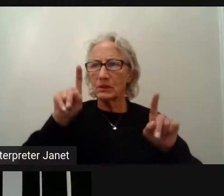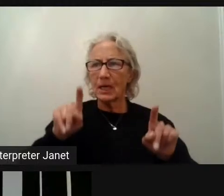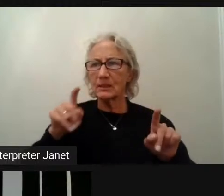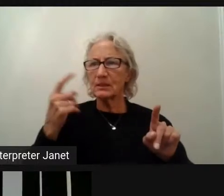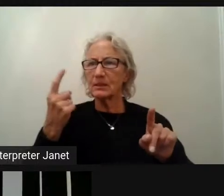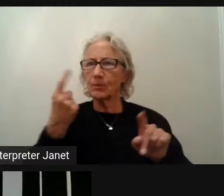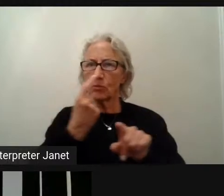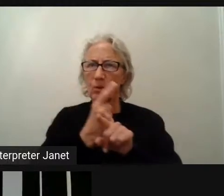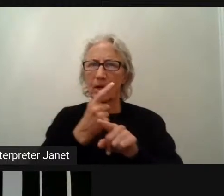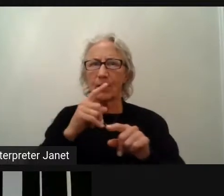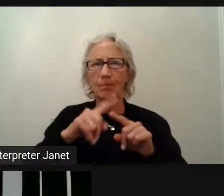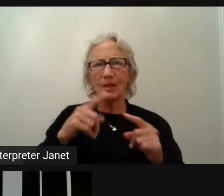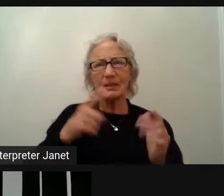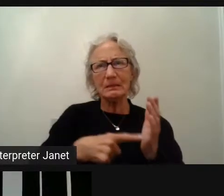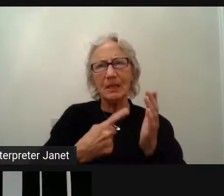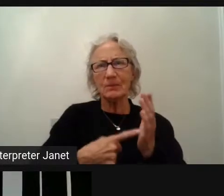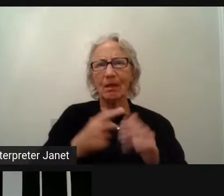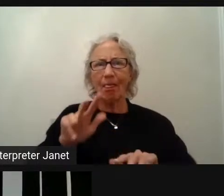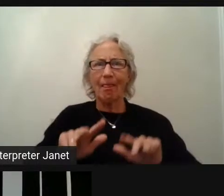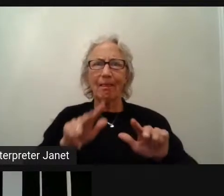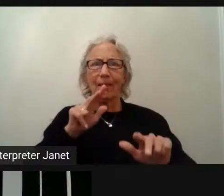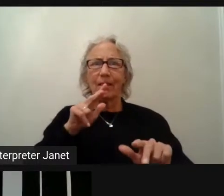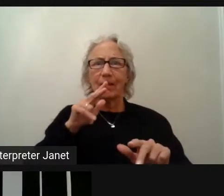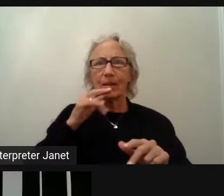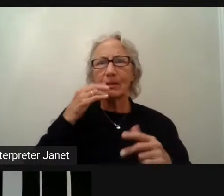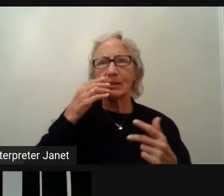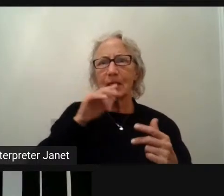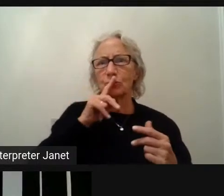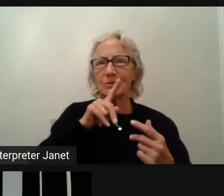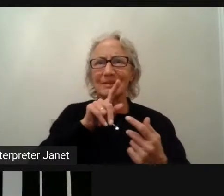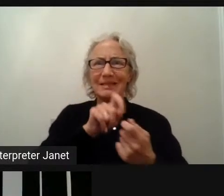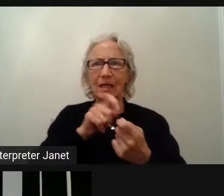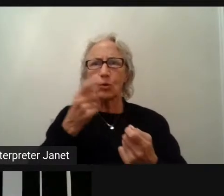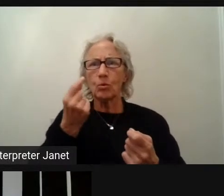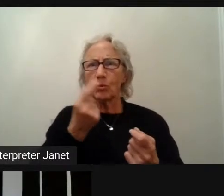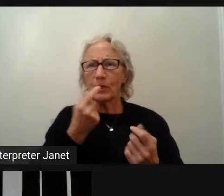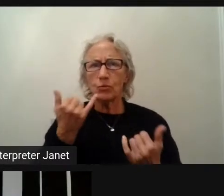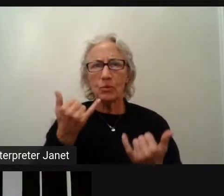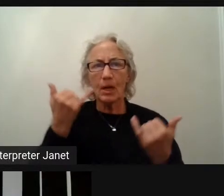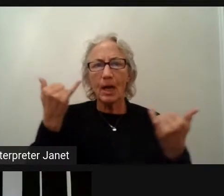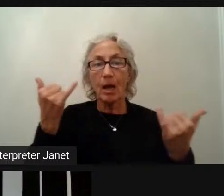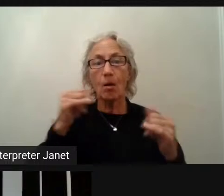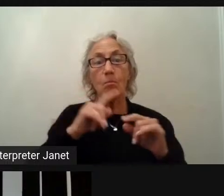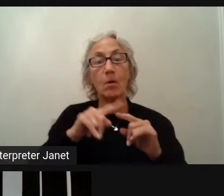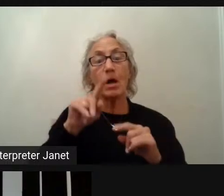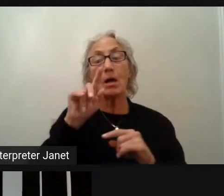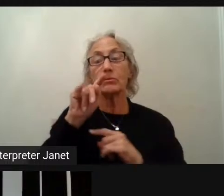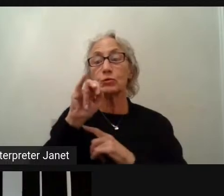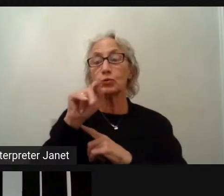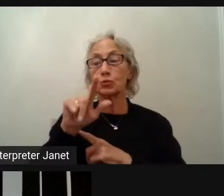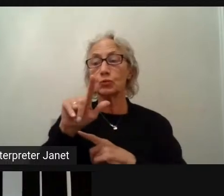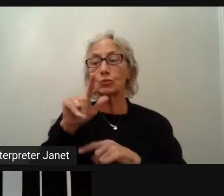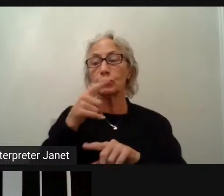the test because as you mentioned when you have a blank slate and someone tells you we are testing you are like what to do